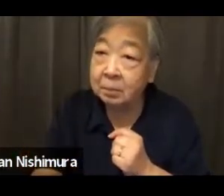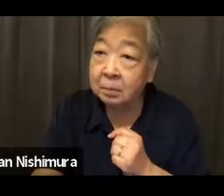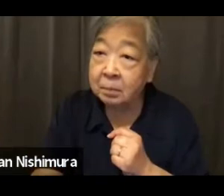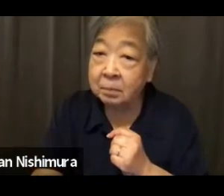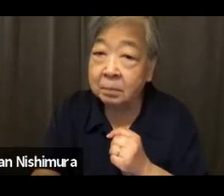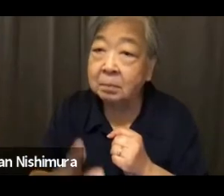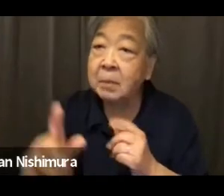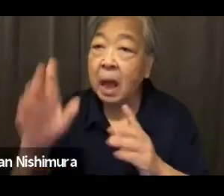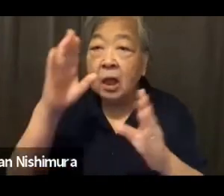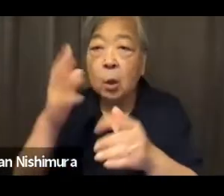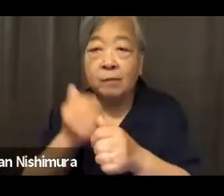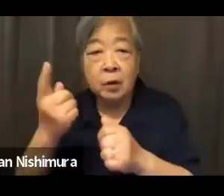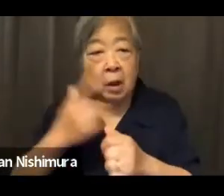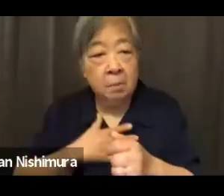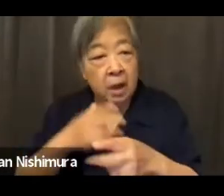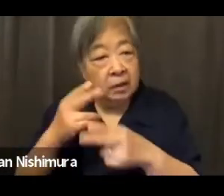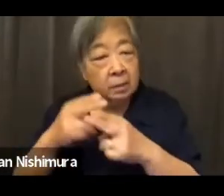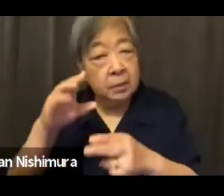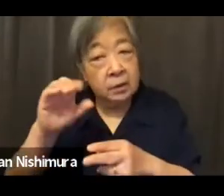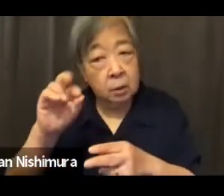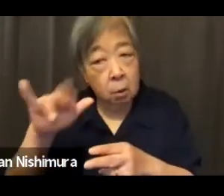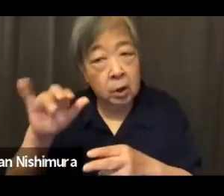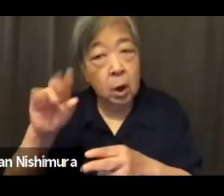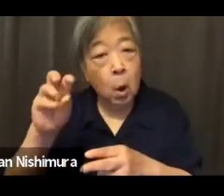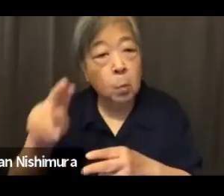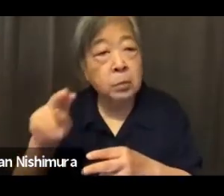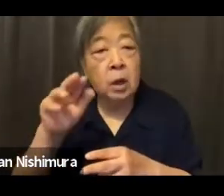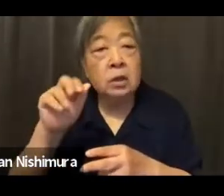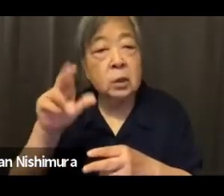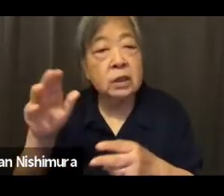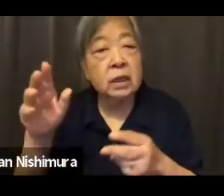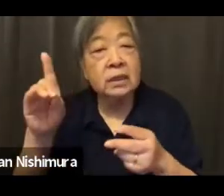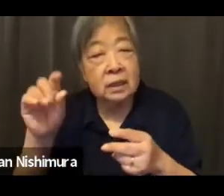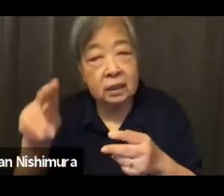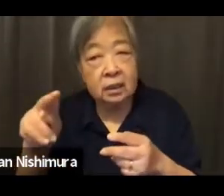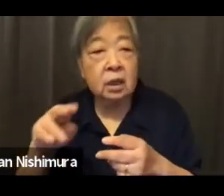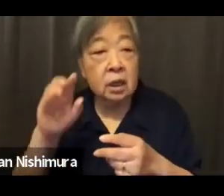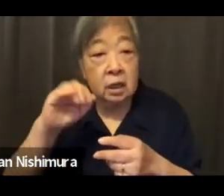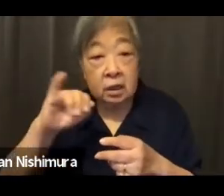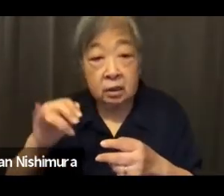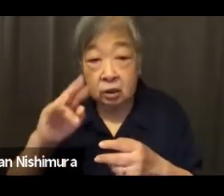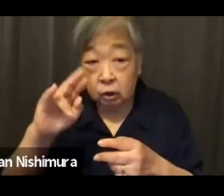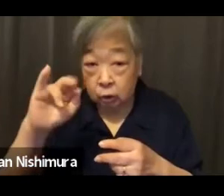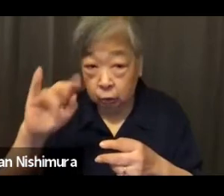I'm Cory Owen, the Associate Dean of Student Development at The Julliard School in New York City.